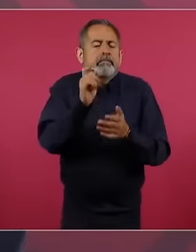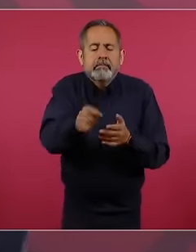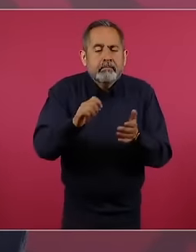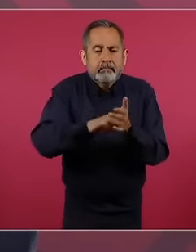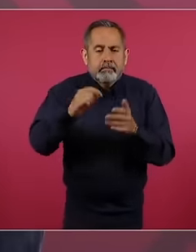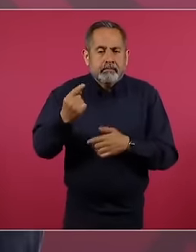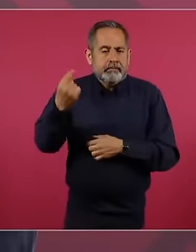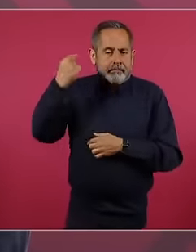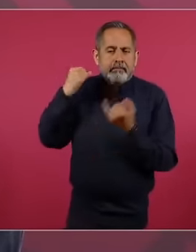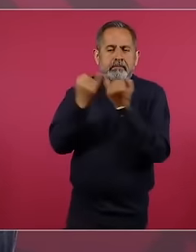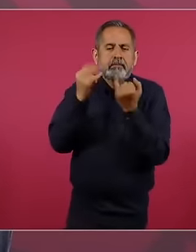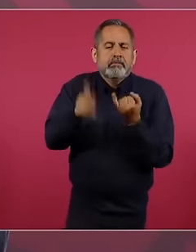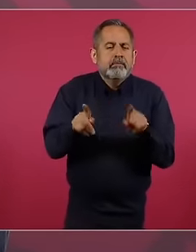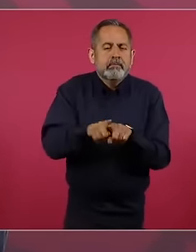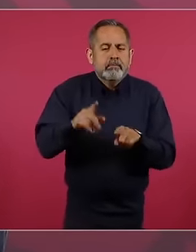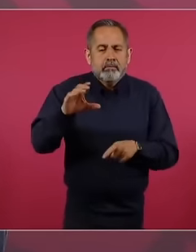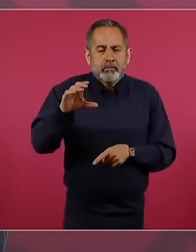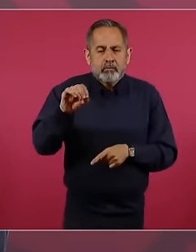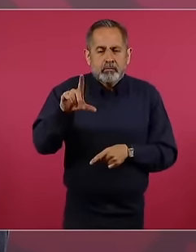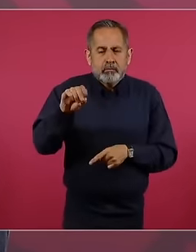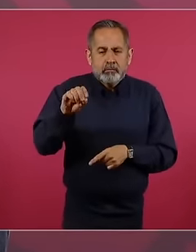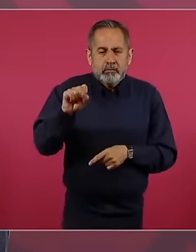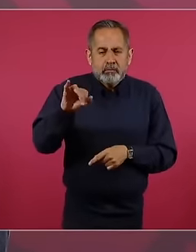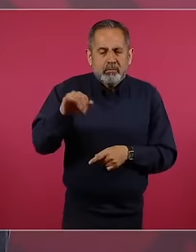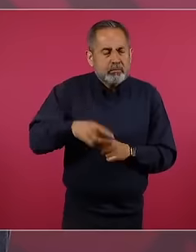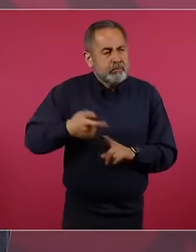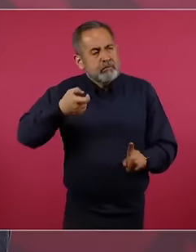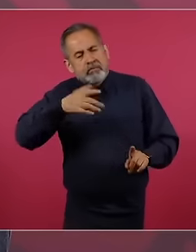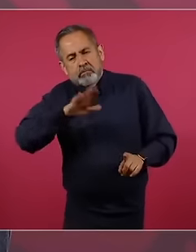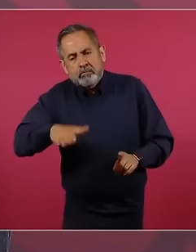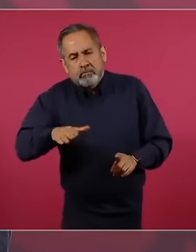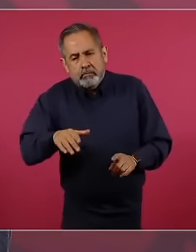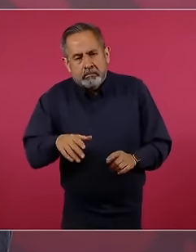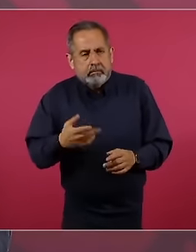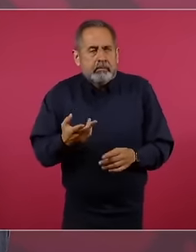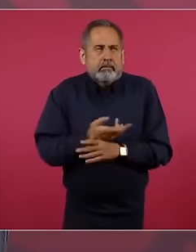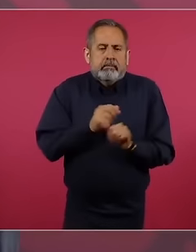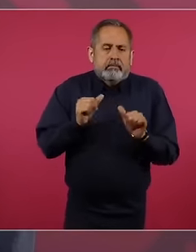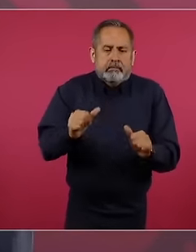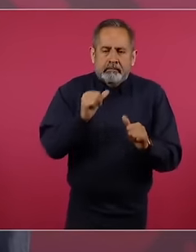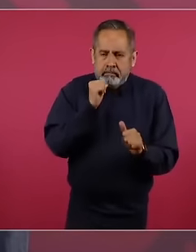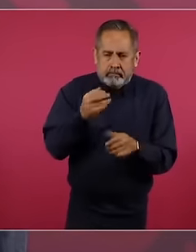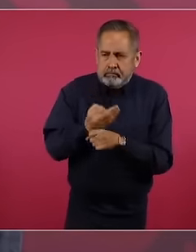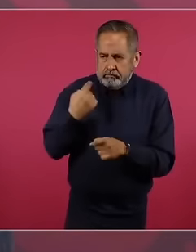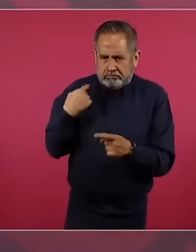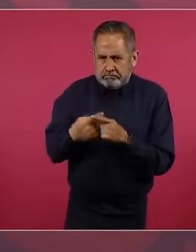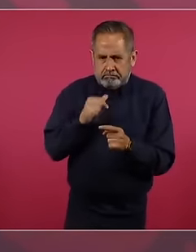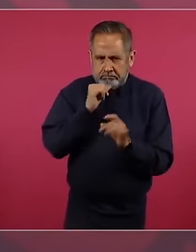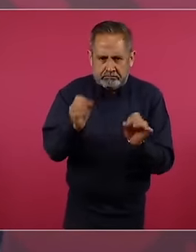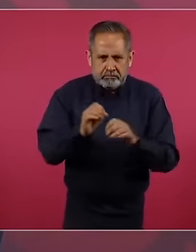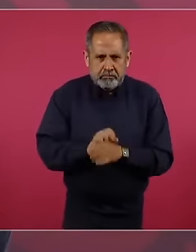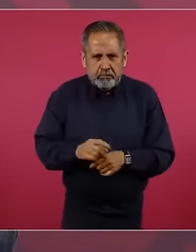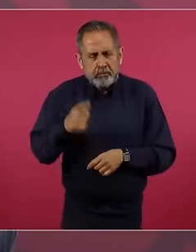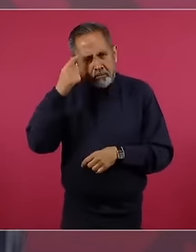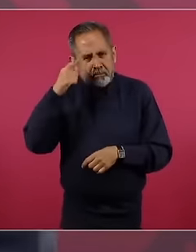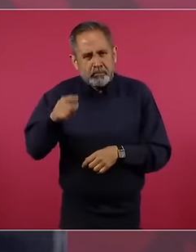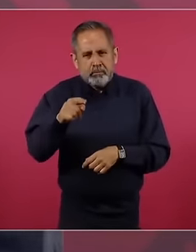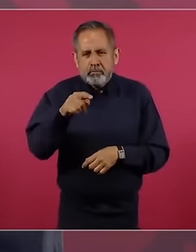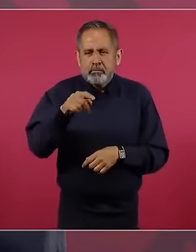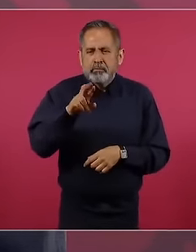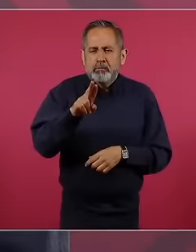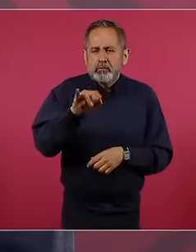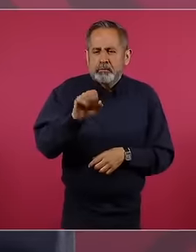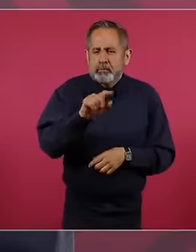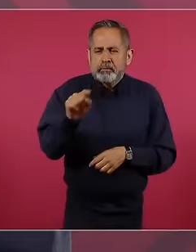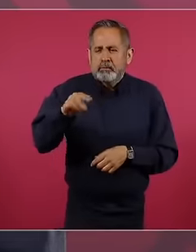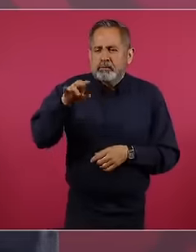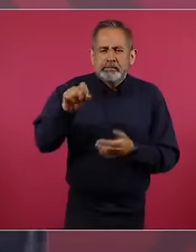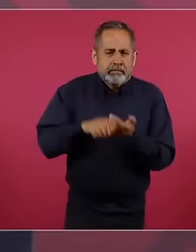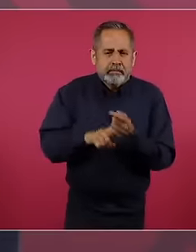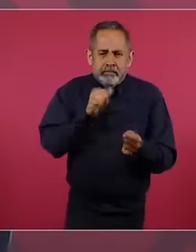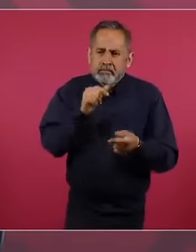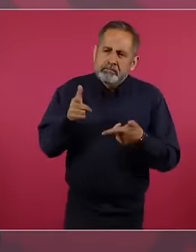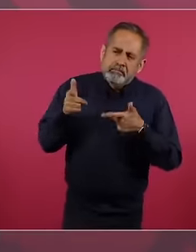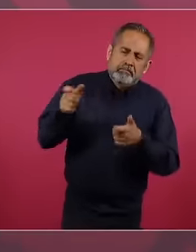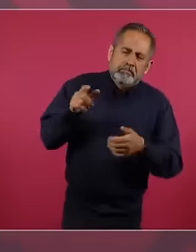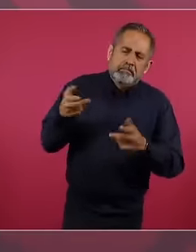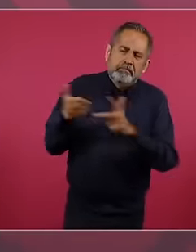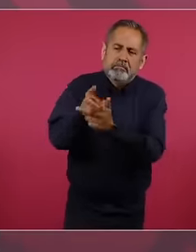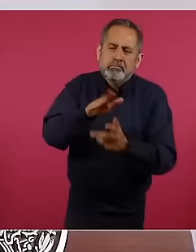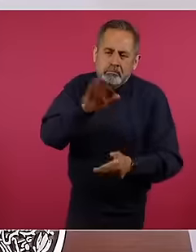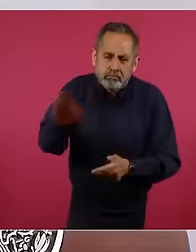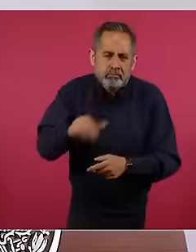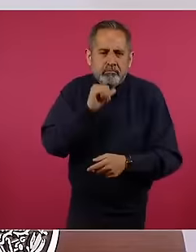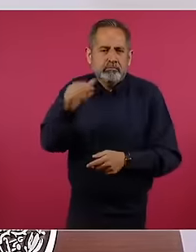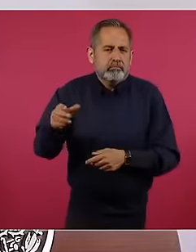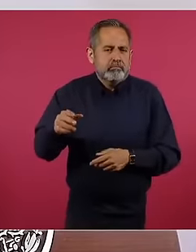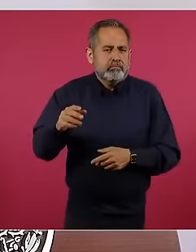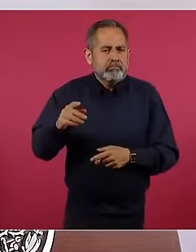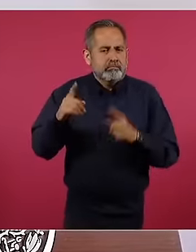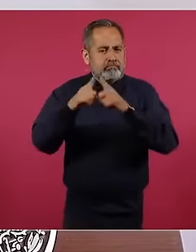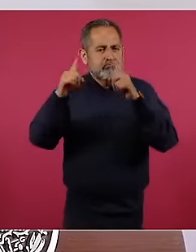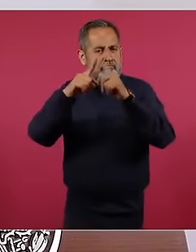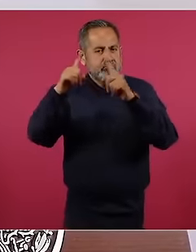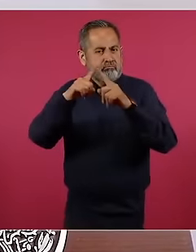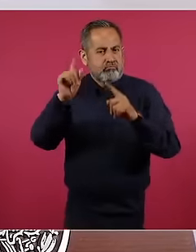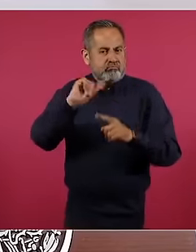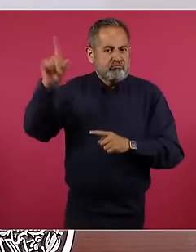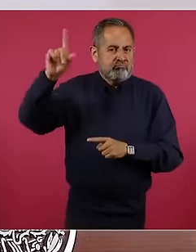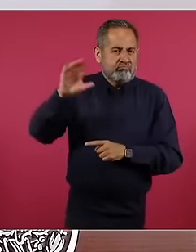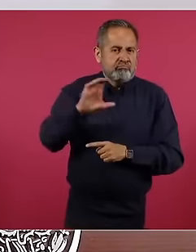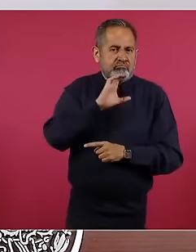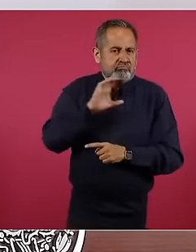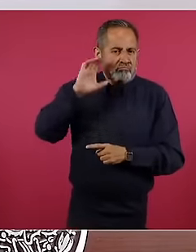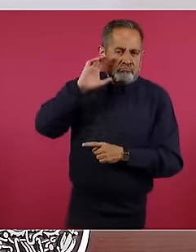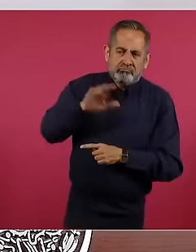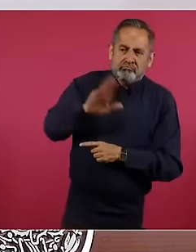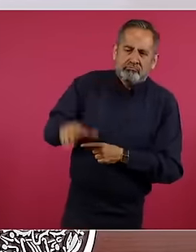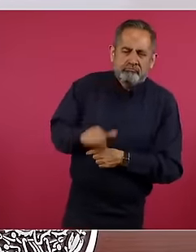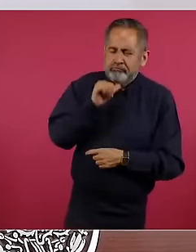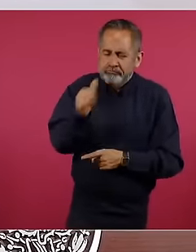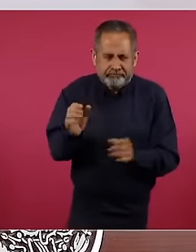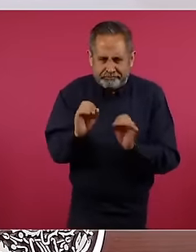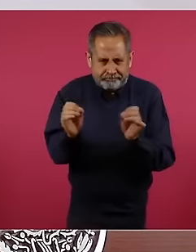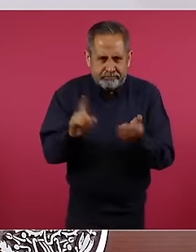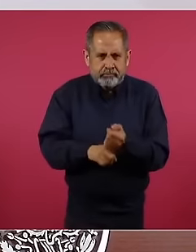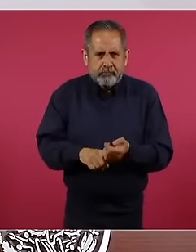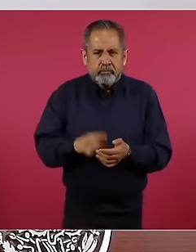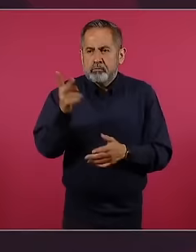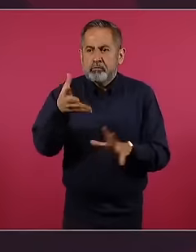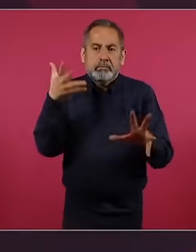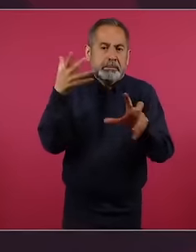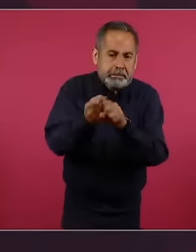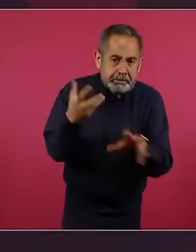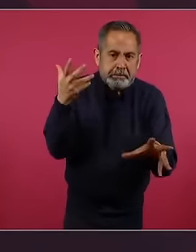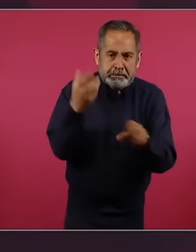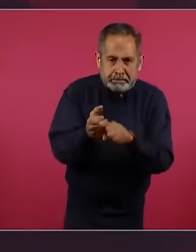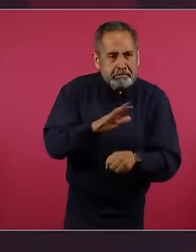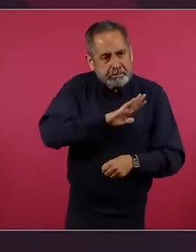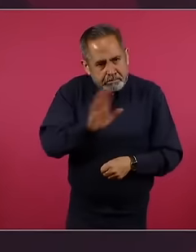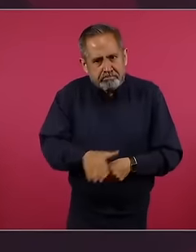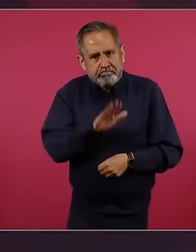Colosio's in the campaign, but rather a cardinal, there were not two accidents between two secretaries of